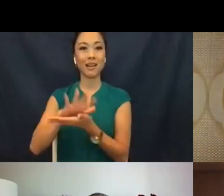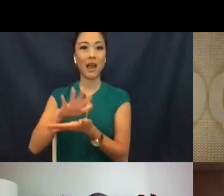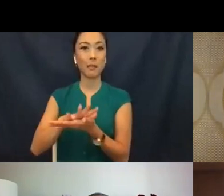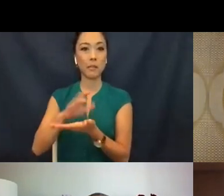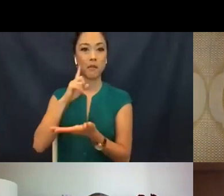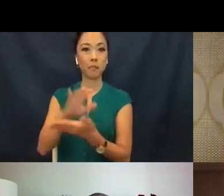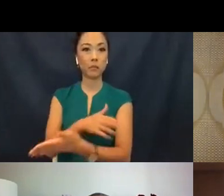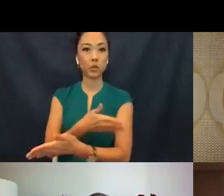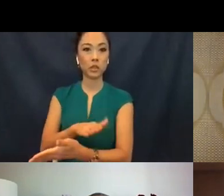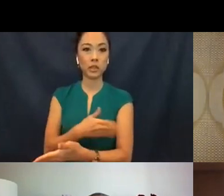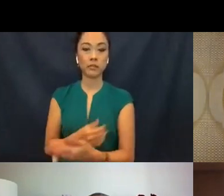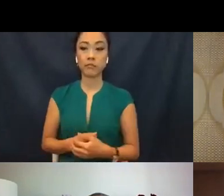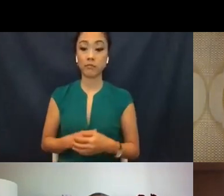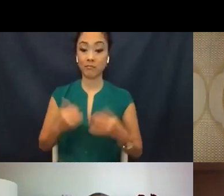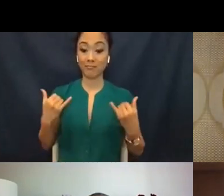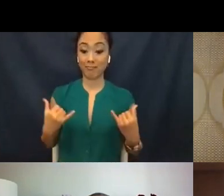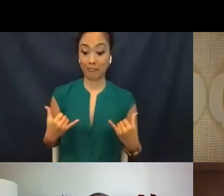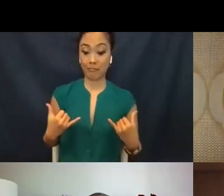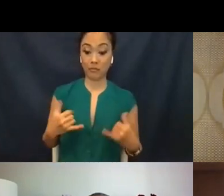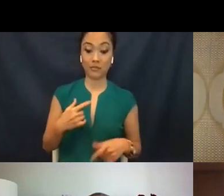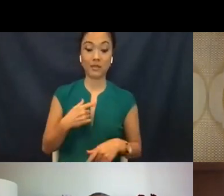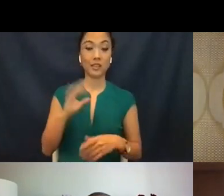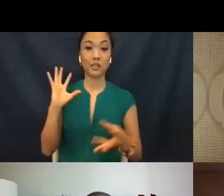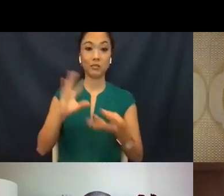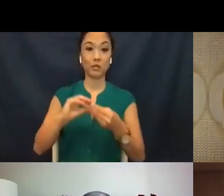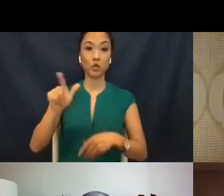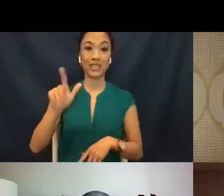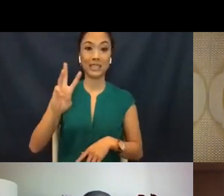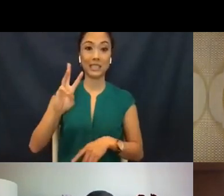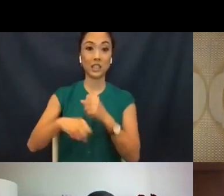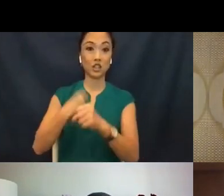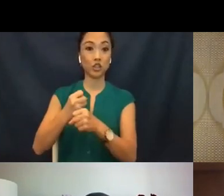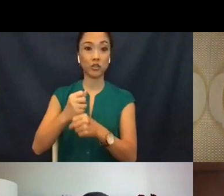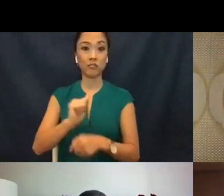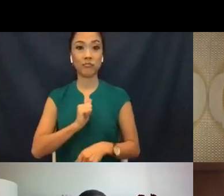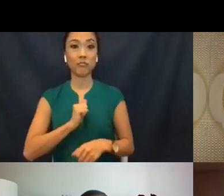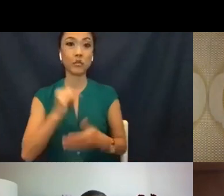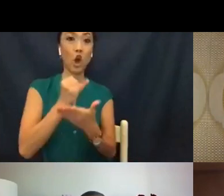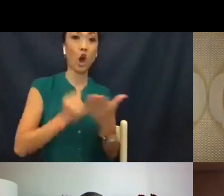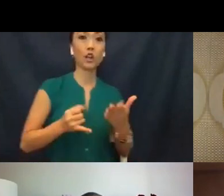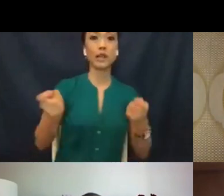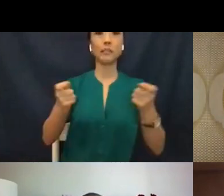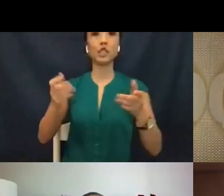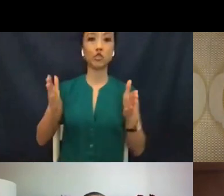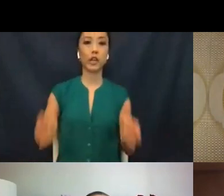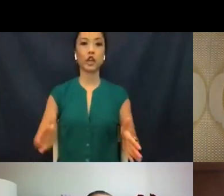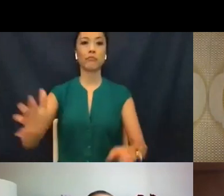that I have been an arts administrator and it has me, at this point thinking a lot about